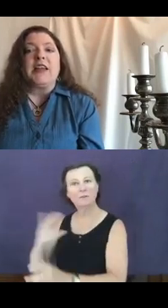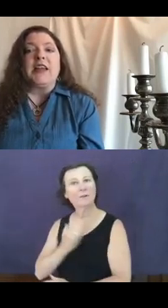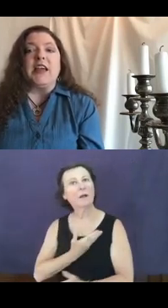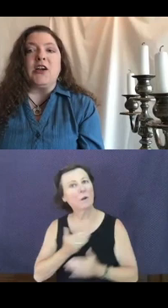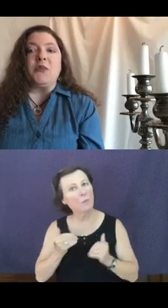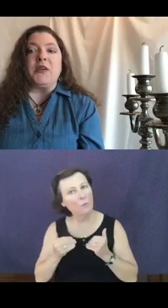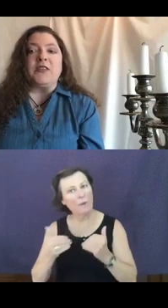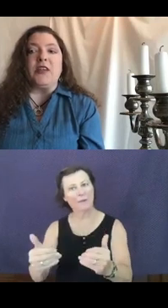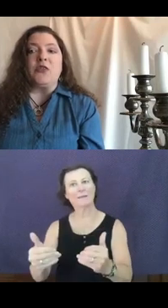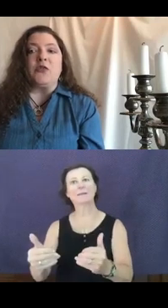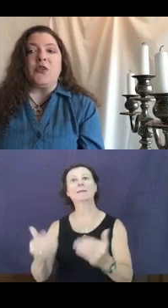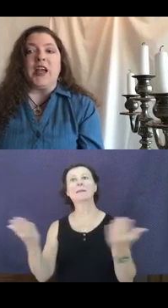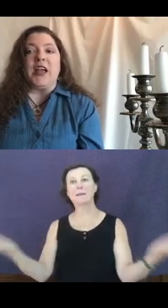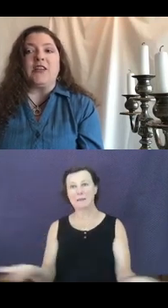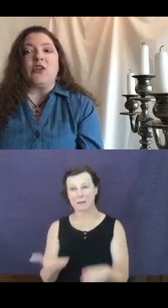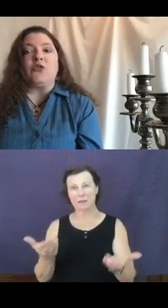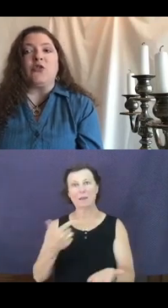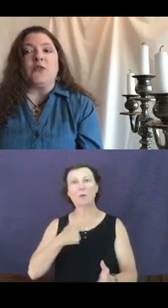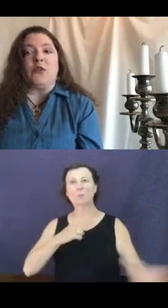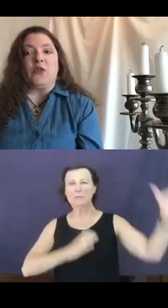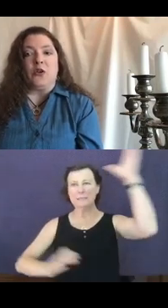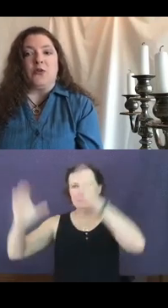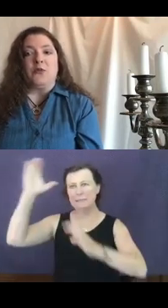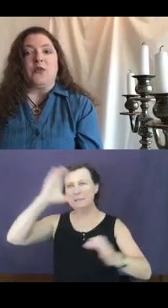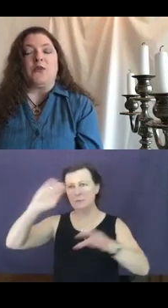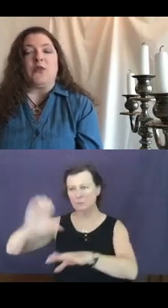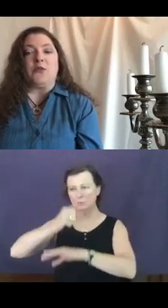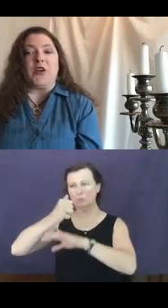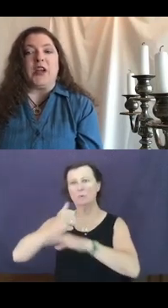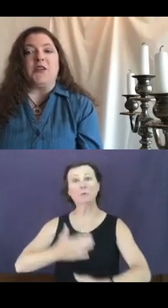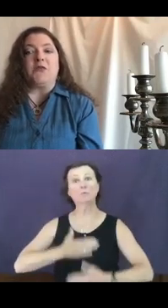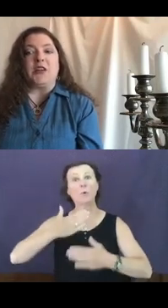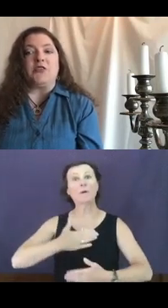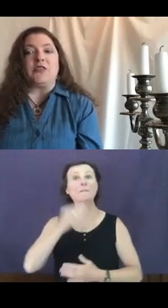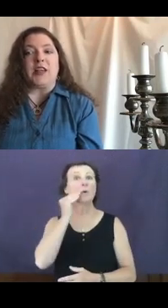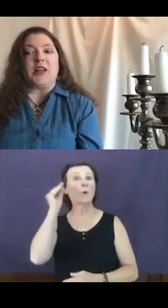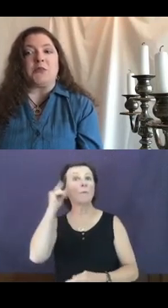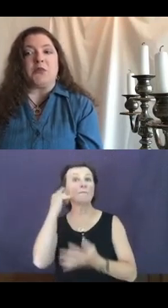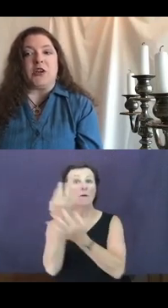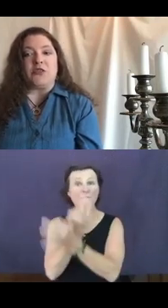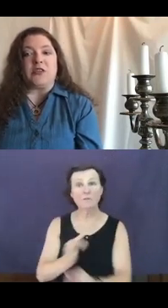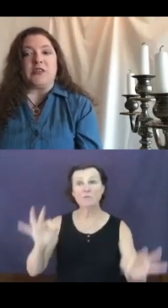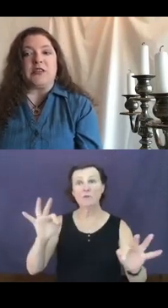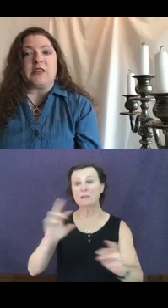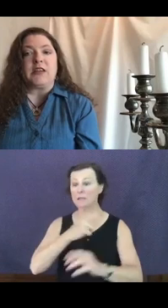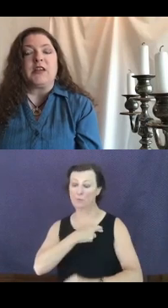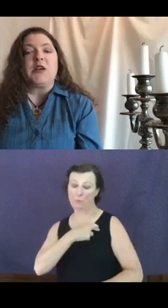Here we seek to create a joyful home for free religious exploration.